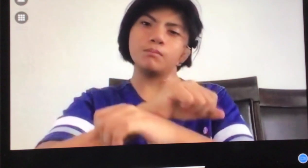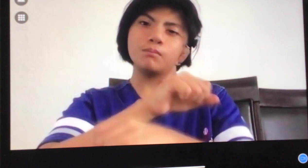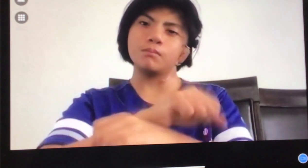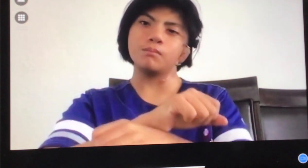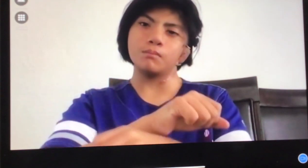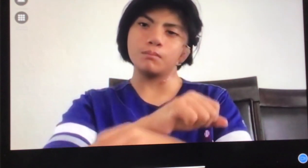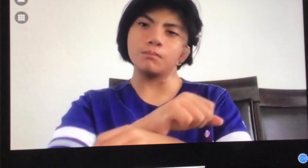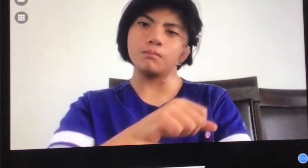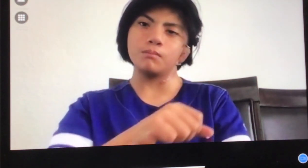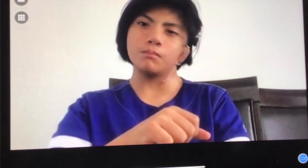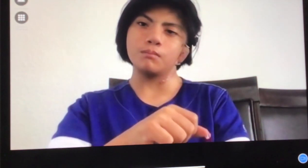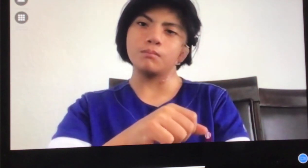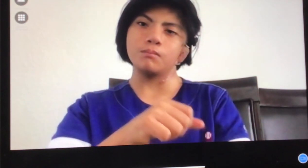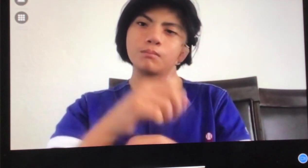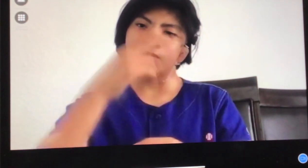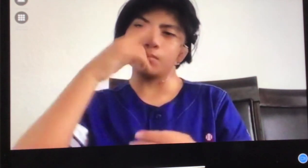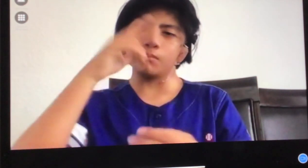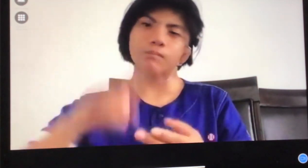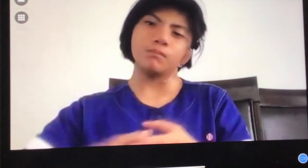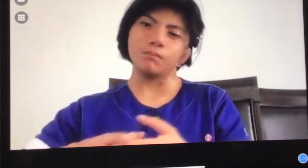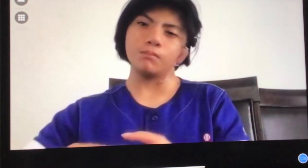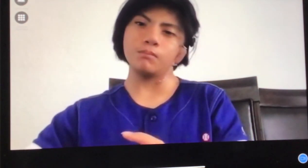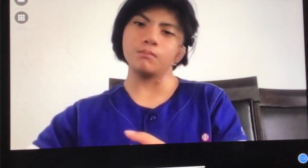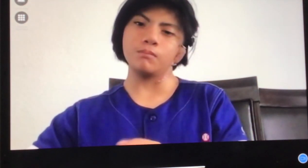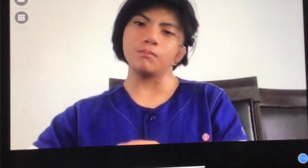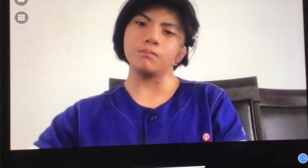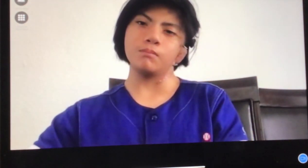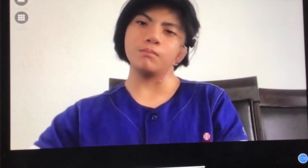And with all of their homework. That would be a lot of fun.